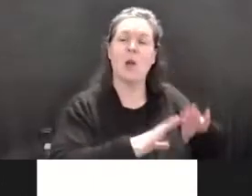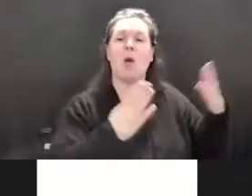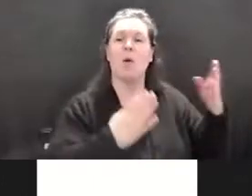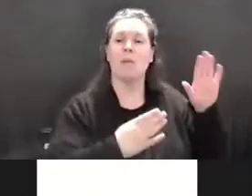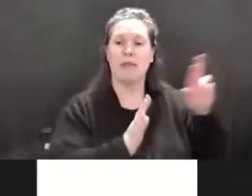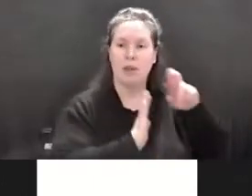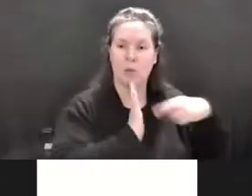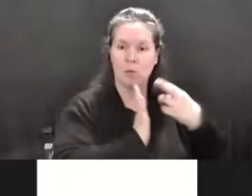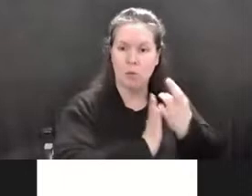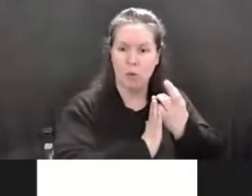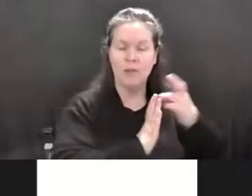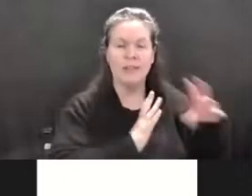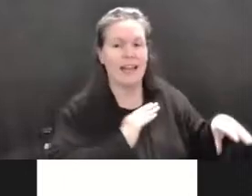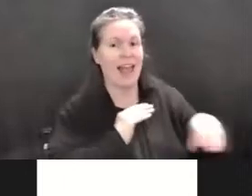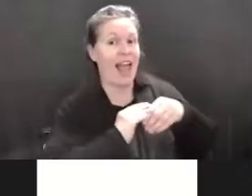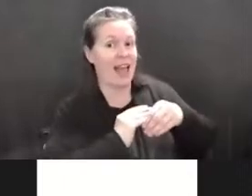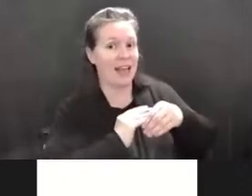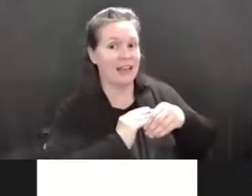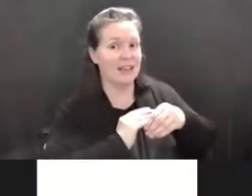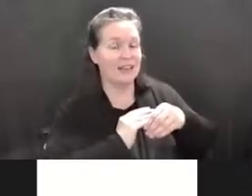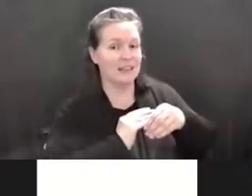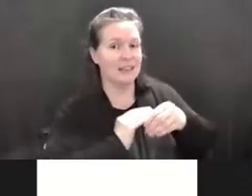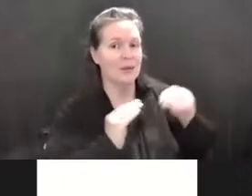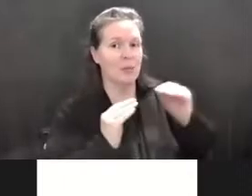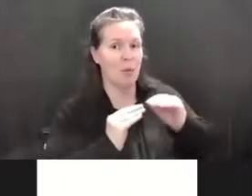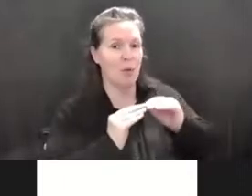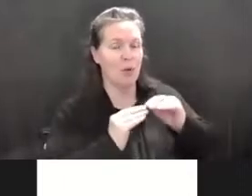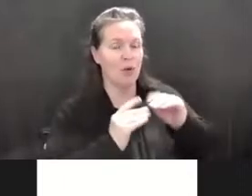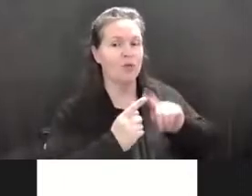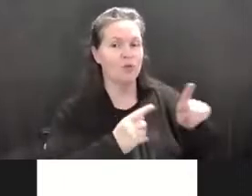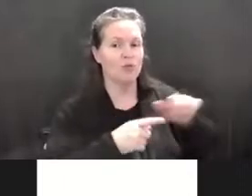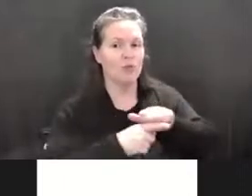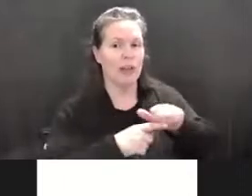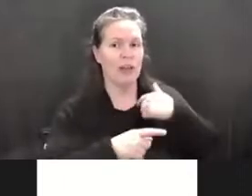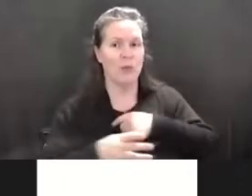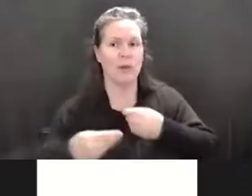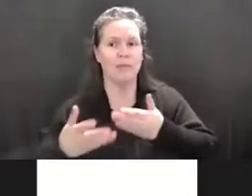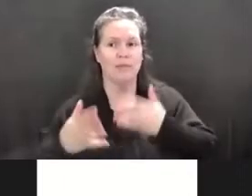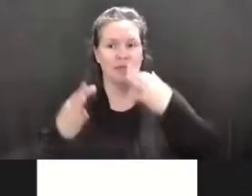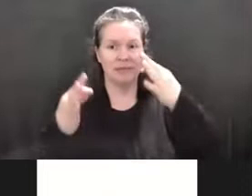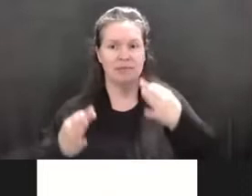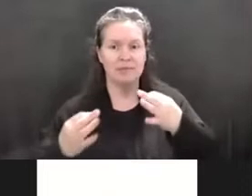and add on to the training that we decide today and next week.